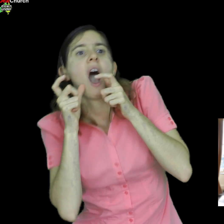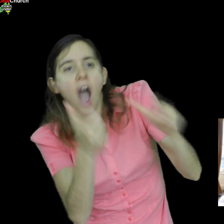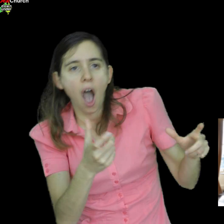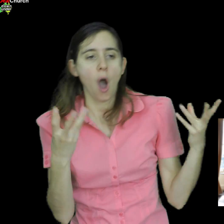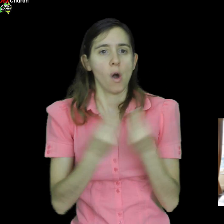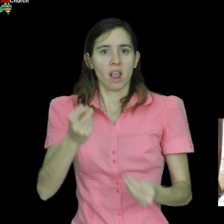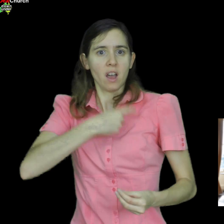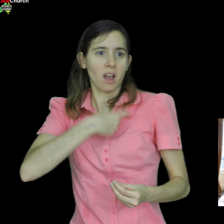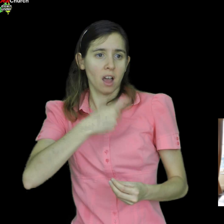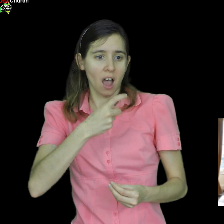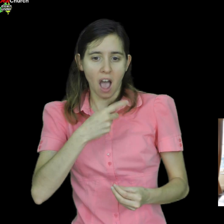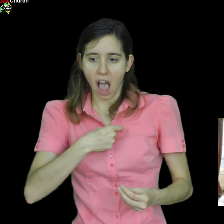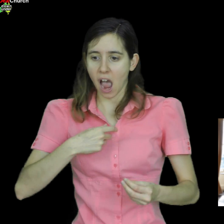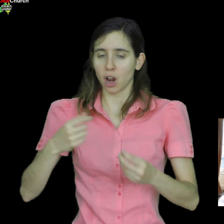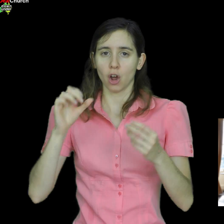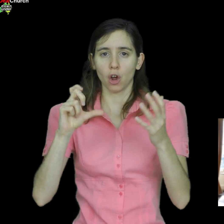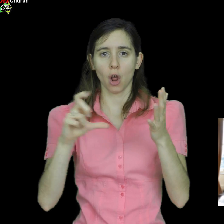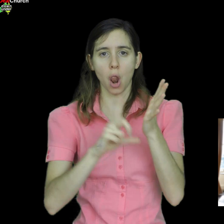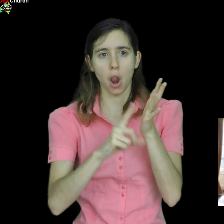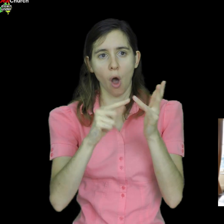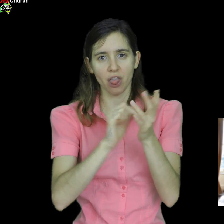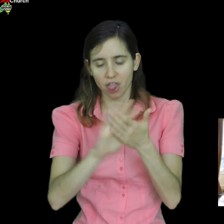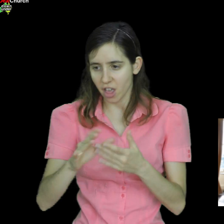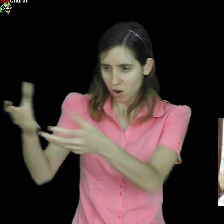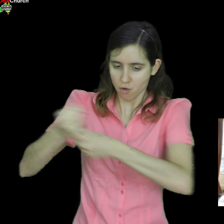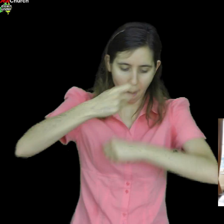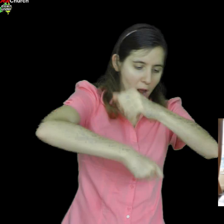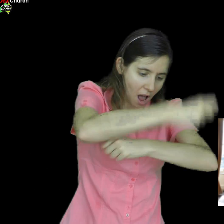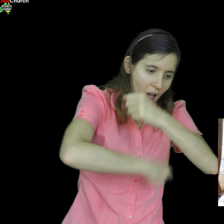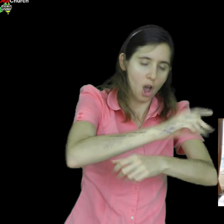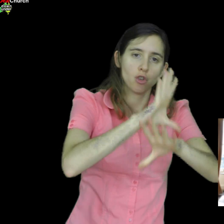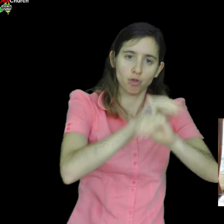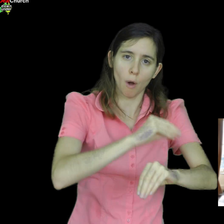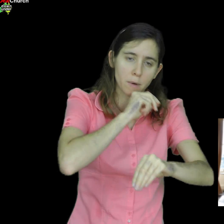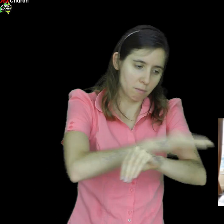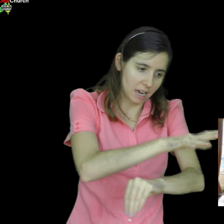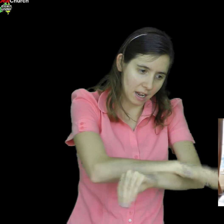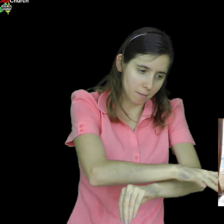terror and grabbed a cloth to stop the bleeding. This was not an accident.